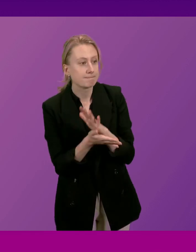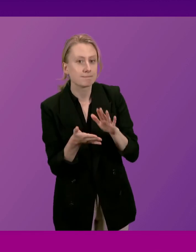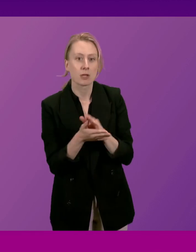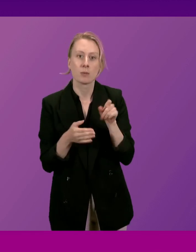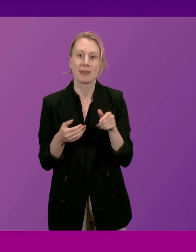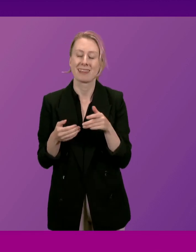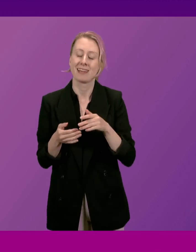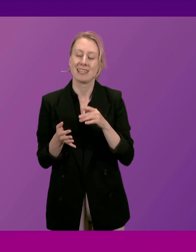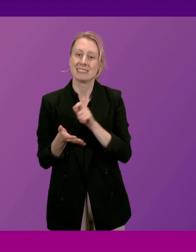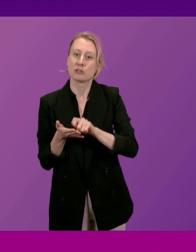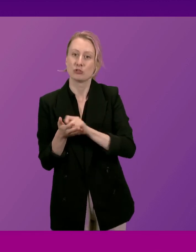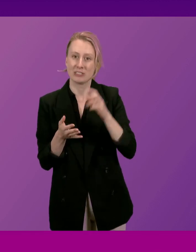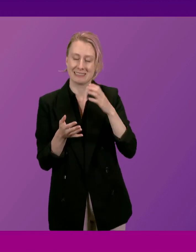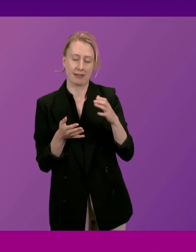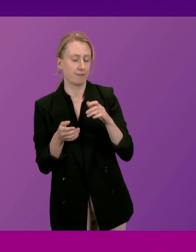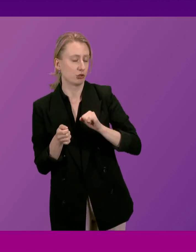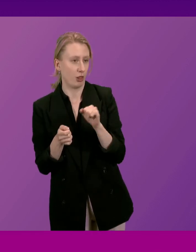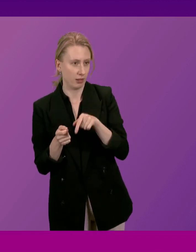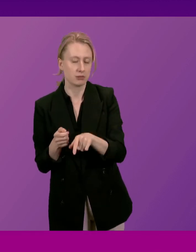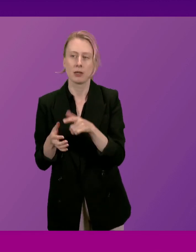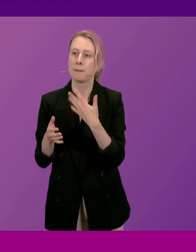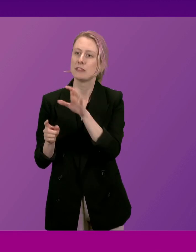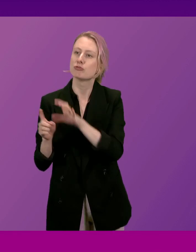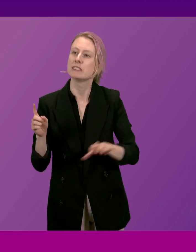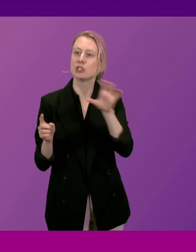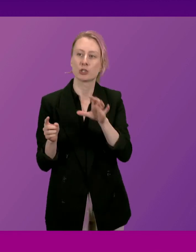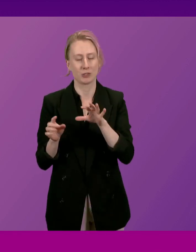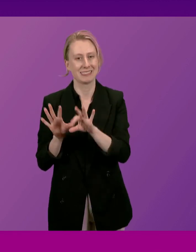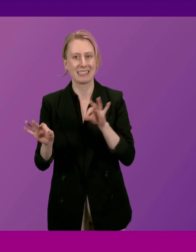be at the announcement of a regional selective assistance grant—which goes